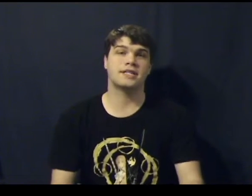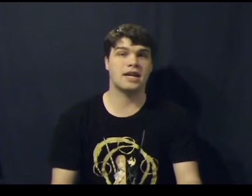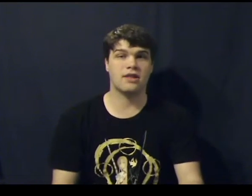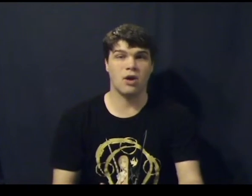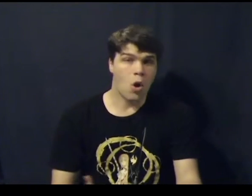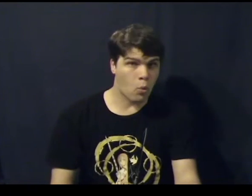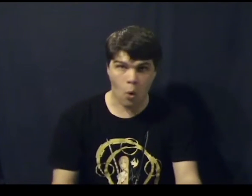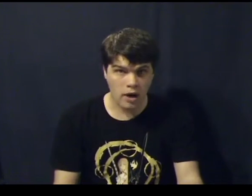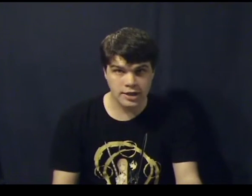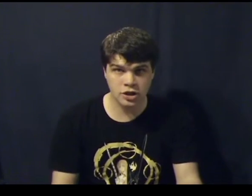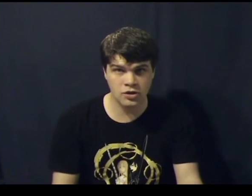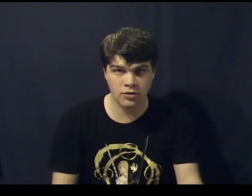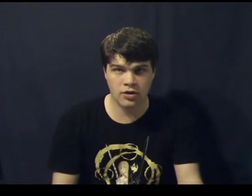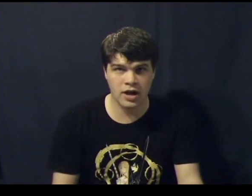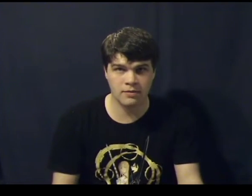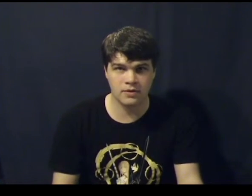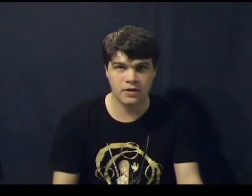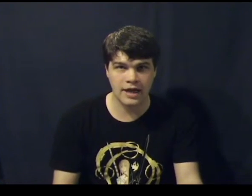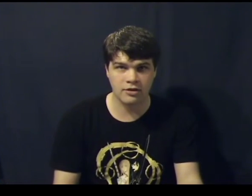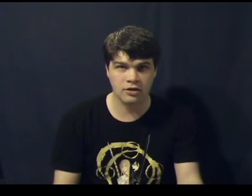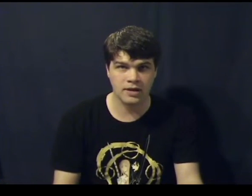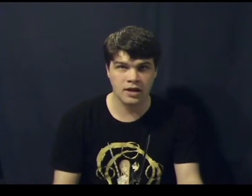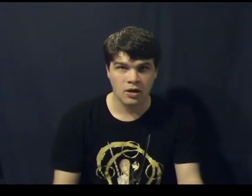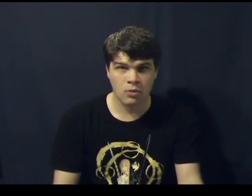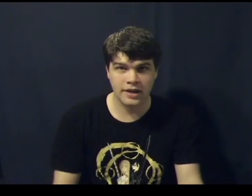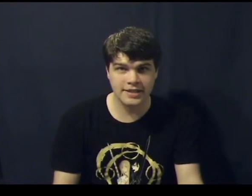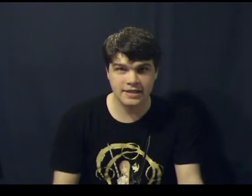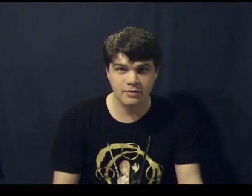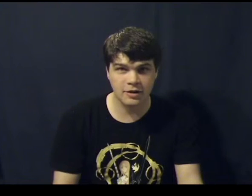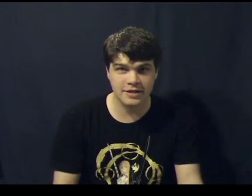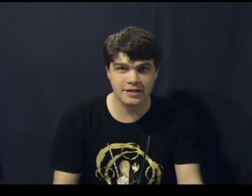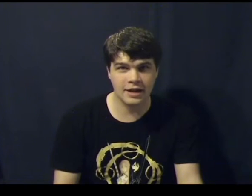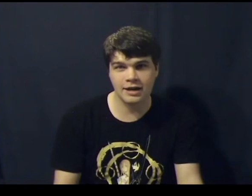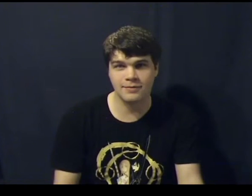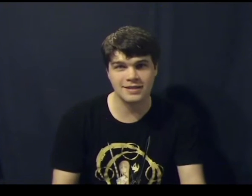sitting there wanting to know their animal. And they're going to be, "What is it? What is it?" And I missed it.